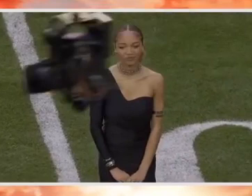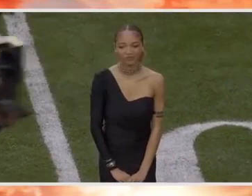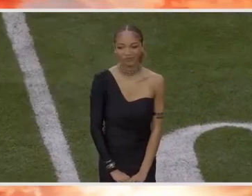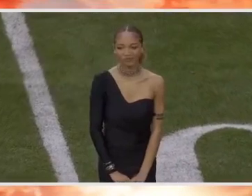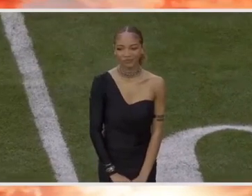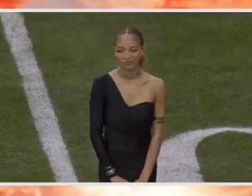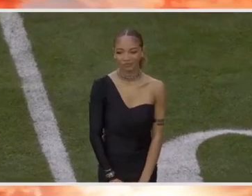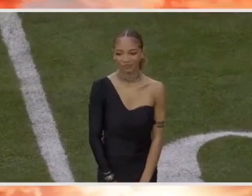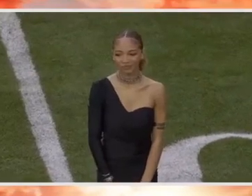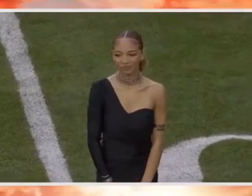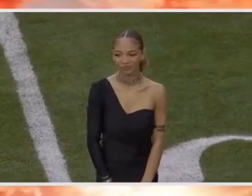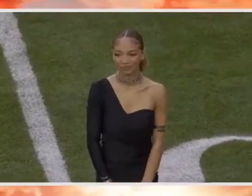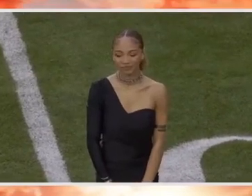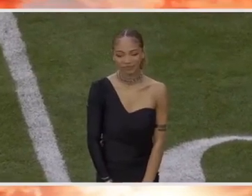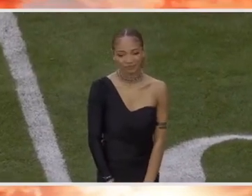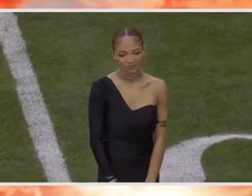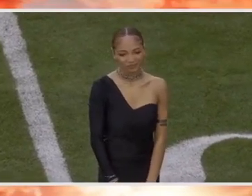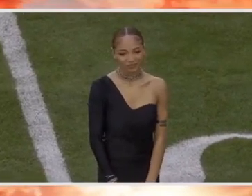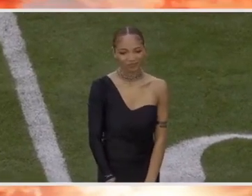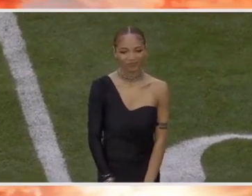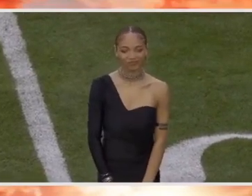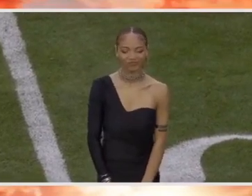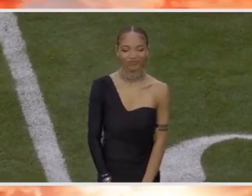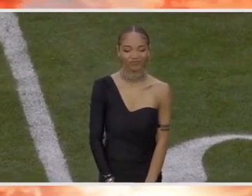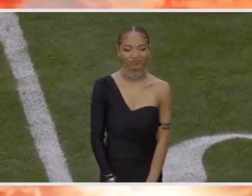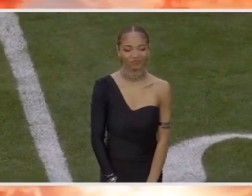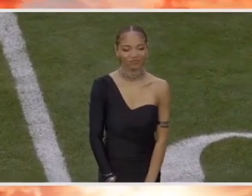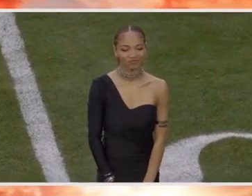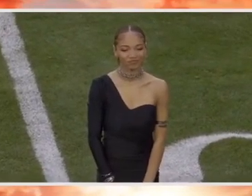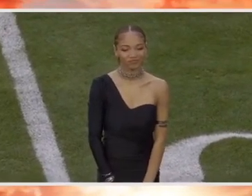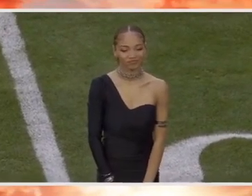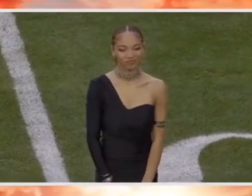thank you